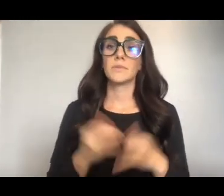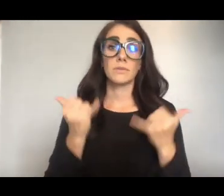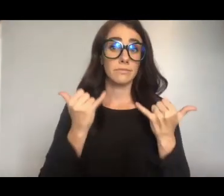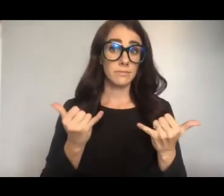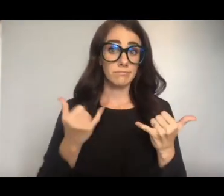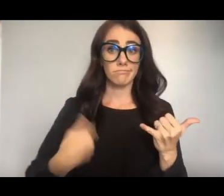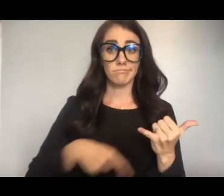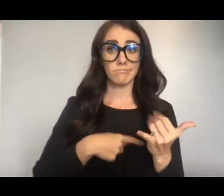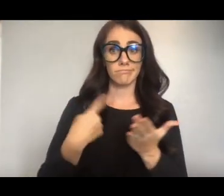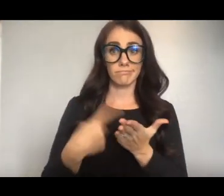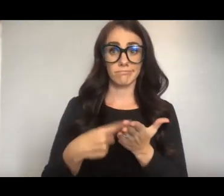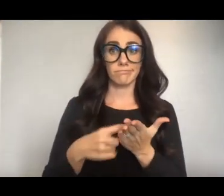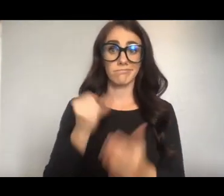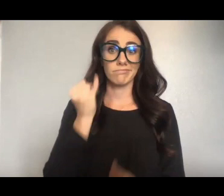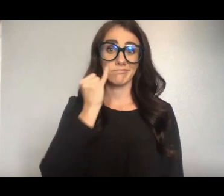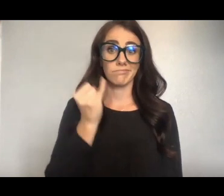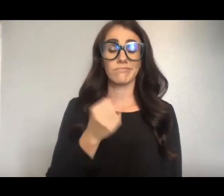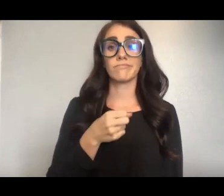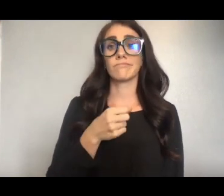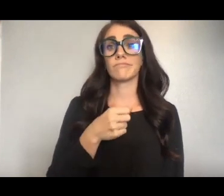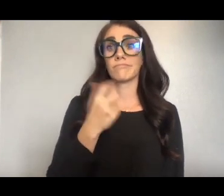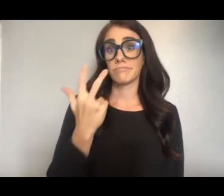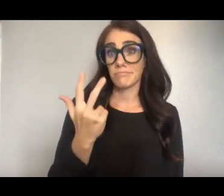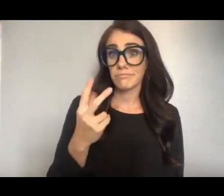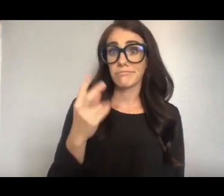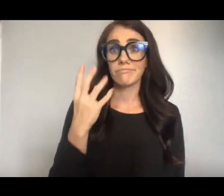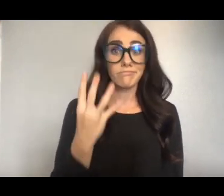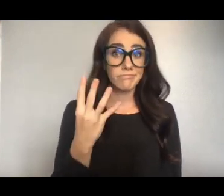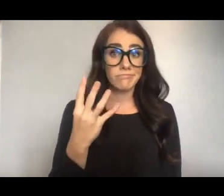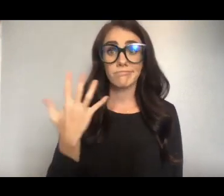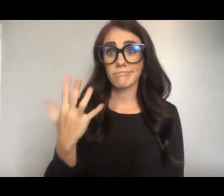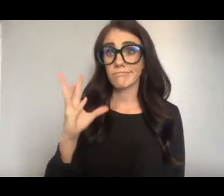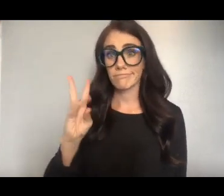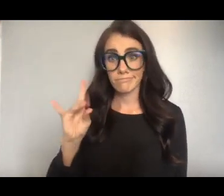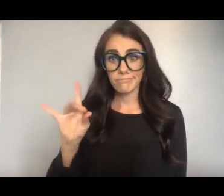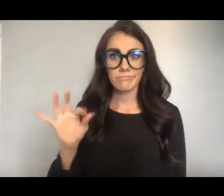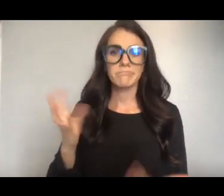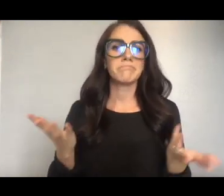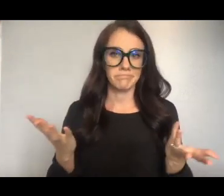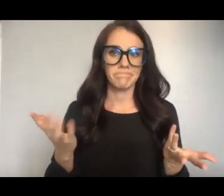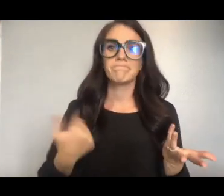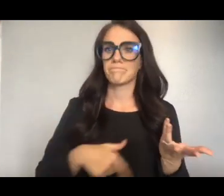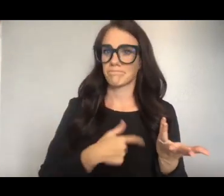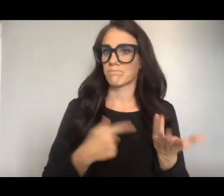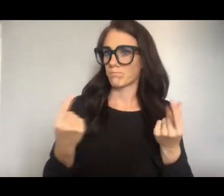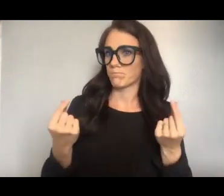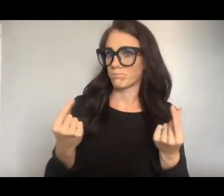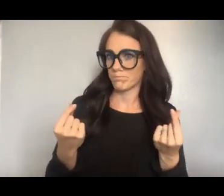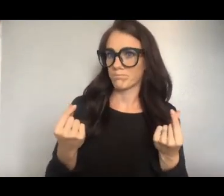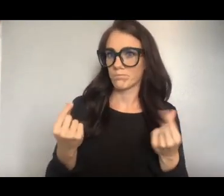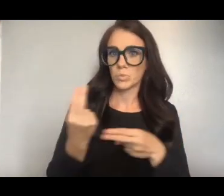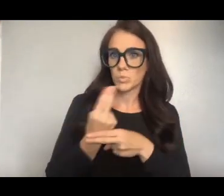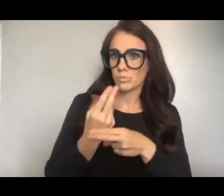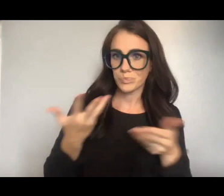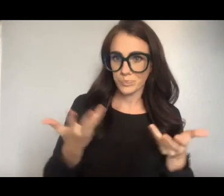right? So, now we're going to talk about what we do if there are three four or more things